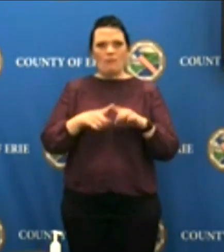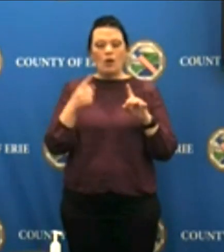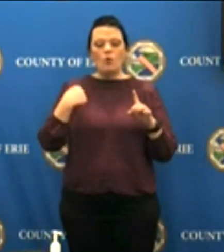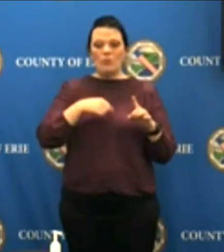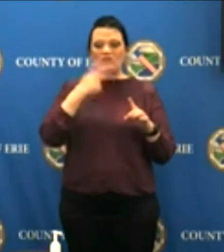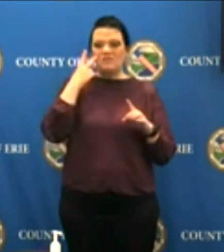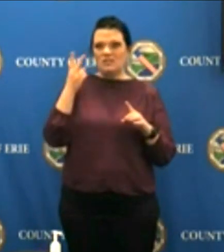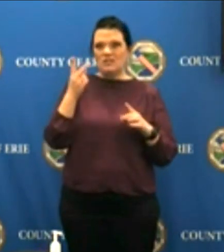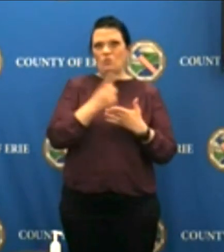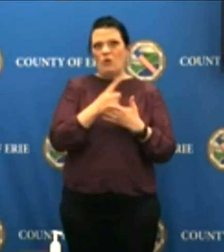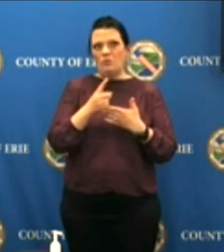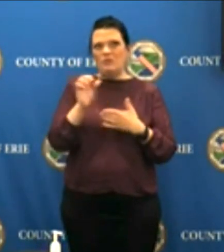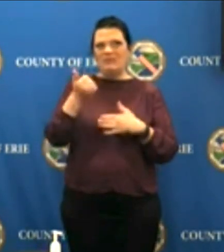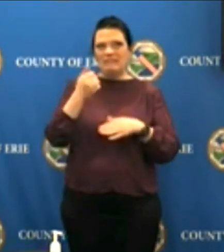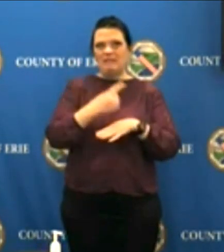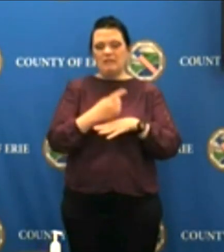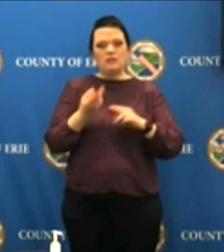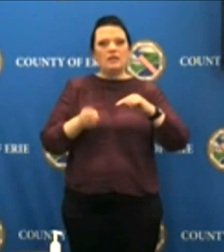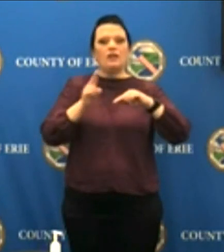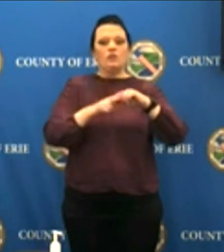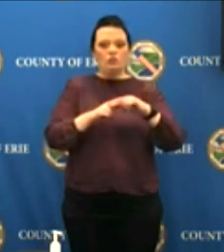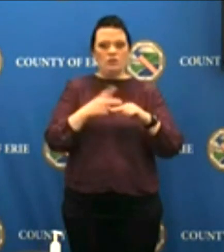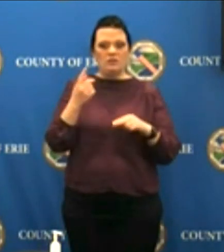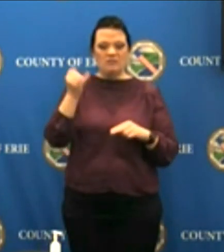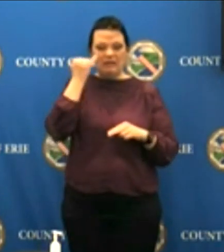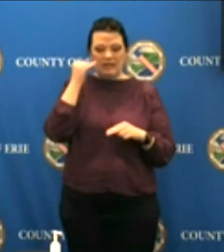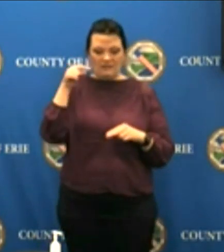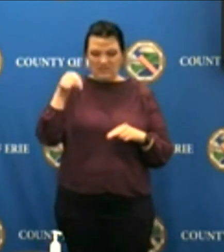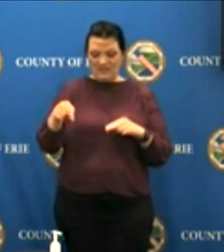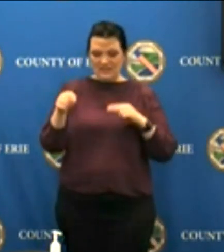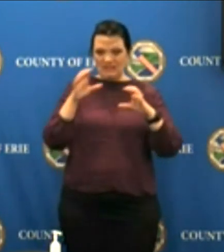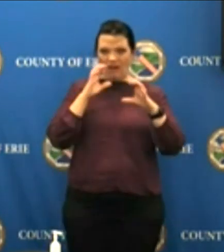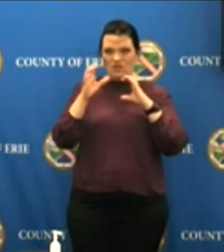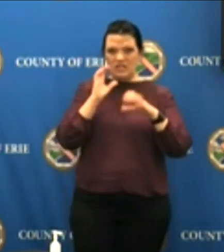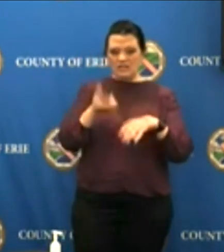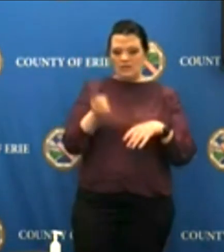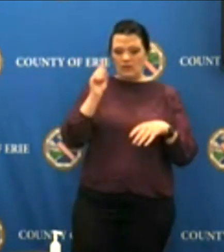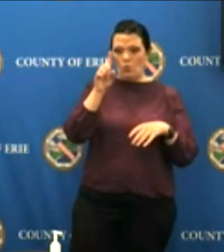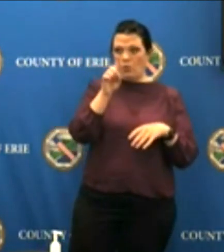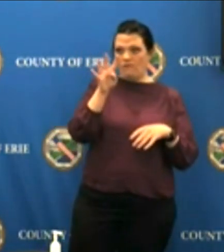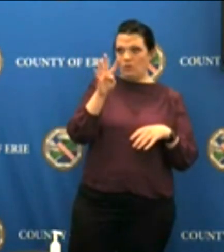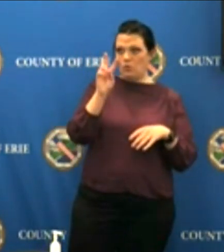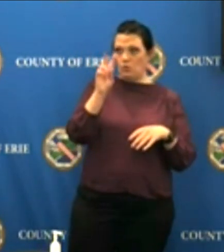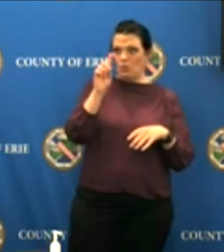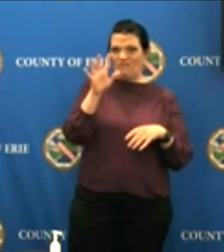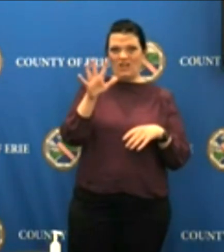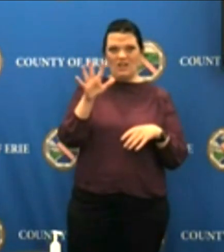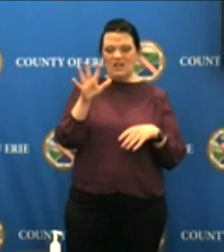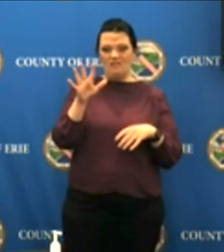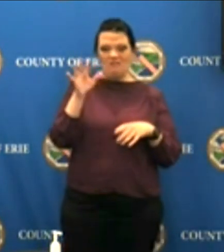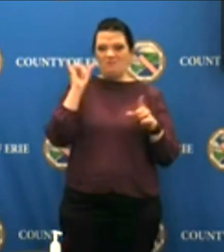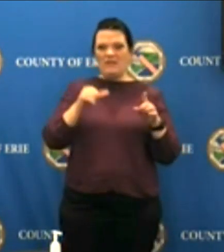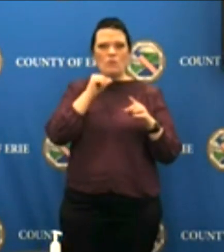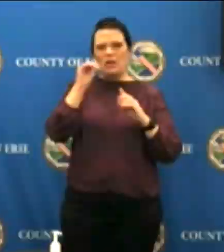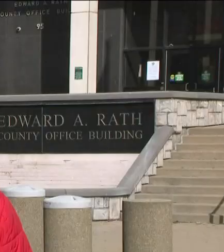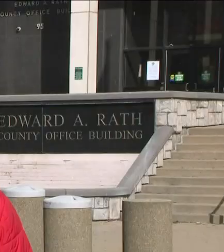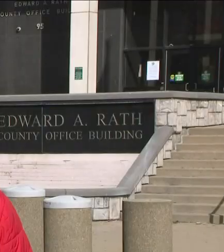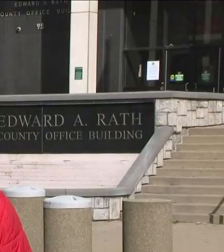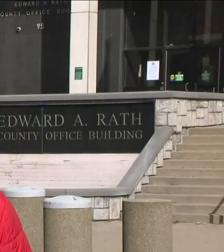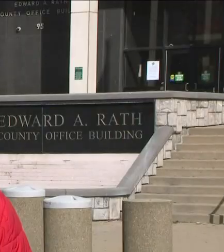PATIENTS AS WELL AS STAFF. IT'S NOT ALL STAFF, I'M NOT SAYING EVERY PATIENTS AS WELL AS STAFF. IT'S NOT ALL STAFF, I'M NOT SAYING EVERY PERSON PATIENTS AS WELL AS STAFF. IT'S NOT ALL STAFF, I'M NOT SAYING EVERY PERSON IS PATIENTS AS WELL AS STAFF. IT'S NOT ALL STAFF, I'M NOT SAYING EVERY PERSON IS A PATIENTS AS WELL AS STAFF. IT'S NOT ALL STAFF, I'M NOT SAYING EVERY PERSON IS A STAFF PATIENTS AS WELL AS STAFF. IT'S NOT ALL STAFF, I'M NOT SAYING EVERY PERSON IS A STAFF MEMBER. NOT ALL STAFF, I'M NOT SAYING EVERY PERSON IS A STAFF MEMBER. NOT ALL STAFF, I'M NOT SAYING EVERY PERSON IS A STAFF MEMBER. THERE NOT ALL STAFF, I'M NOT SAYING EVERY PERSON IS A STAFF MEMBER. THERE IS NOT ALL STAFF, I'M NOT SAYING EVERY PERSON IS A STAFF MEMBER. THERE IS JUST NOT ALL STAFF, I'M NOT SAYING EVERY PERSON IS A STAFF MEMBER. THERE IS JUST GENERAL NOT ALL STAFF, I'M NOT SAYING EVERY PERSON IS A STAFF MEMBER. THERE IS JUST GENERAL POPULACE EVERY PERSON IS A STAFF MEMBER. THERE IS JUST GENERAL POPULACE EVERY PERSON IS A STAFF MEMBER. THERE IS JUST GENERAL POPULACE GETTING EVERY PERSON IS A STAFF MEMBER. THERE IS JUST GENERAL POPULACE GETTING THIS, EVERY PERSON IS A STAFF MEMBER. THERE IS JUST GENERAL POPULACE GETTING THIS, BUT EVERY PERSON IS A STAFF MEMBER. THERE IS JUST GENERAL POPULACE GETTING THIS, BUT WE EVERY PERSON IS A STAFF MEMBER. THERE IS JUST GENERAL POPULACE GETTING THIS, BUT WE HAVE EVERY PERSON IS A STAFF MEMBER. THERE IS JUST GENERAL POPULACE GETTING THIS, BUT WE HAVE SEEN THERE IS JUST GENERAL POPULACE GETTING THIS, BUT WE HAVE SEEN THERE IS JUST GENERAL POPULACE GETTING THIS, BUT WE HAVE SEEN IN THERE IS JUST GENERAL POPULACE GETTING THIS, BUT WE HAVE SEEN IN THE THERE IS JUST GENERAL POPULACE GETTING THIS, BUT WE HAVE SEEN IN THE LAST THERE IS JUST GENERAL POPULACE GETTING THIS, BUT WE HAVE SEEN IN THE LAST WEEK THERE IS JUST GENERAL POPULACE GETTING THIS, BUT WE HAVE SEEN IN THE LAST WEEK TO THERE IS JUST GENERAL POPULACE GETTING THIS, BUT WE HAVE SEEN IN THE LAST WEEK TO 10 THERE IS JUST GENERAL POPULACE GETTING THIS, BUT WE HAVE SEEN IN THE LAST WEEK TO 10 DAYS GETTING THIS, BUT WE HAVE SEEN IN THE LAST WEEK TO 10 DAYS GETTING THIS, BUT WE HAVE SEEN IN THE LAST WEEK TO 10 DAYS THIS GETTING THIS, BUT WE HAVE SEEN IN THE LAST WEEK TO 10 DAYS THIS INCREASE.